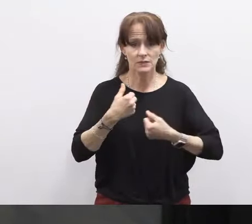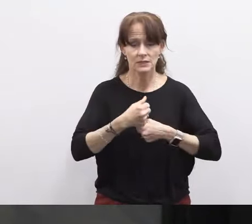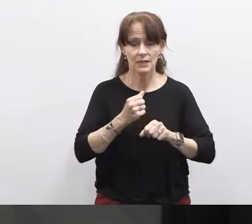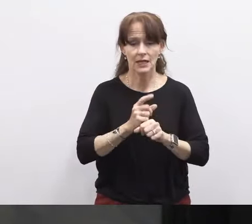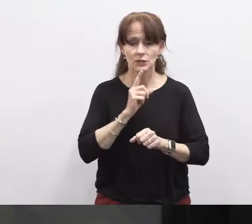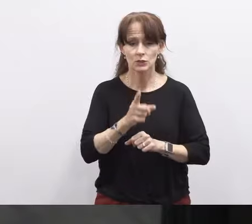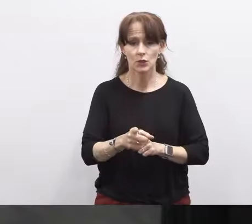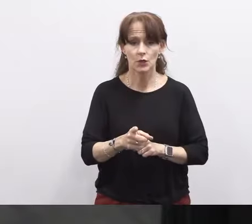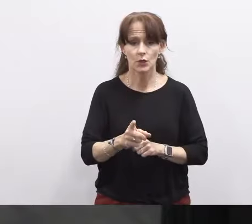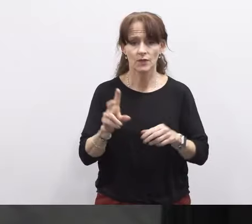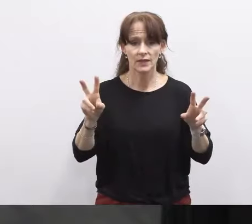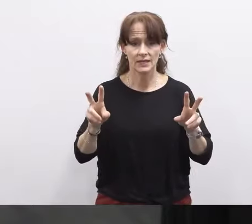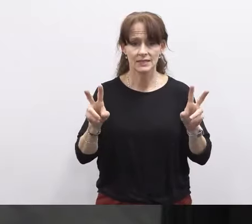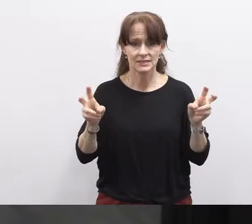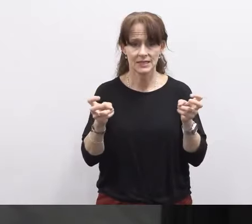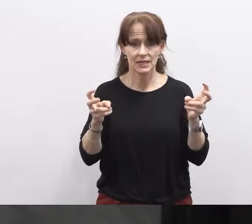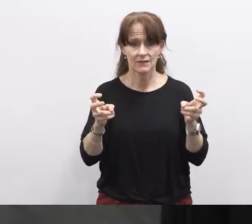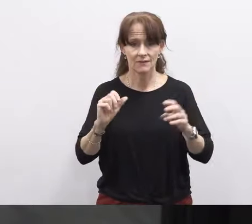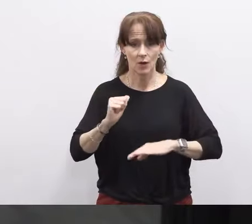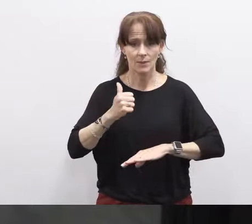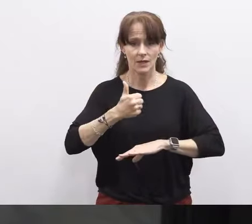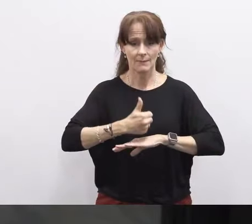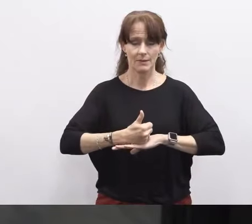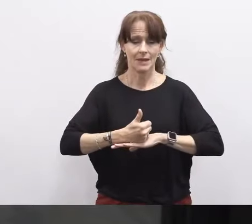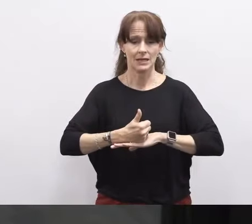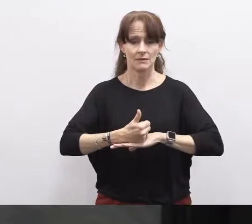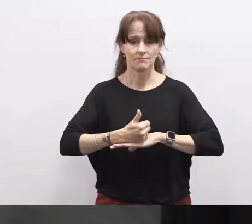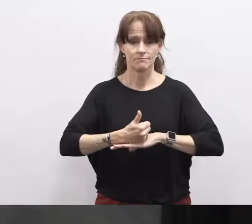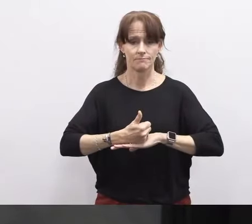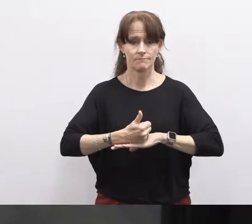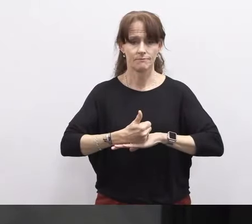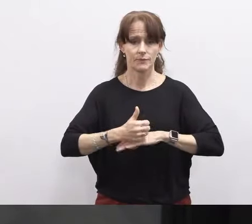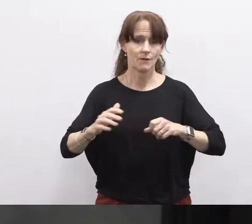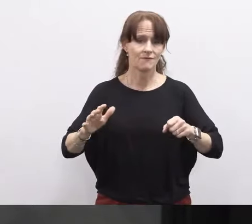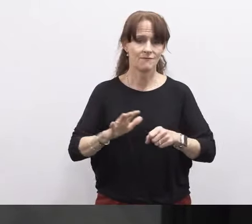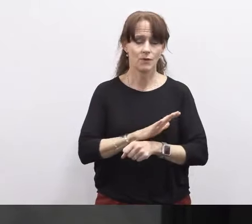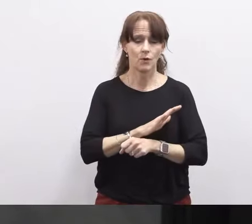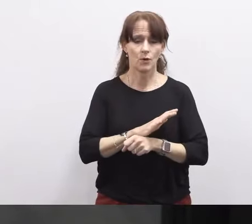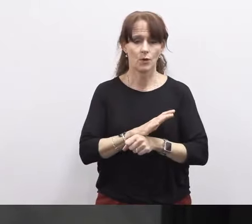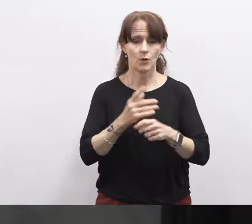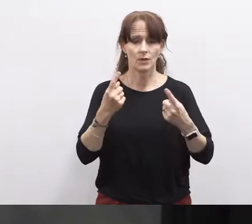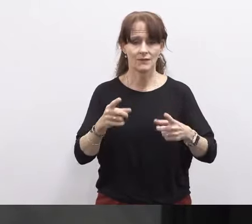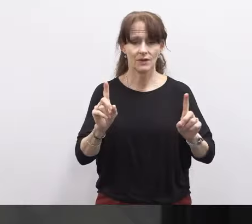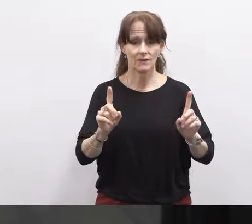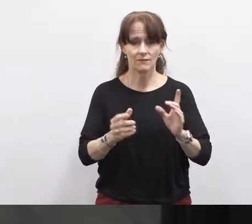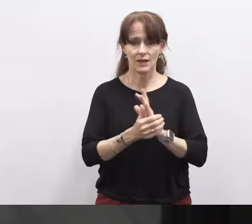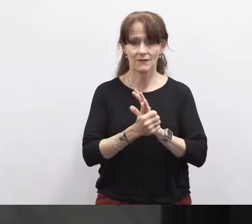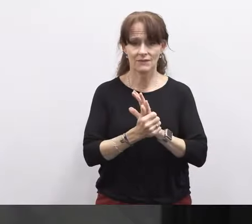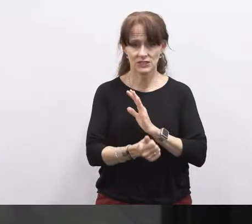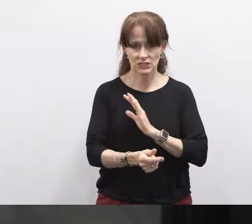that these initiatives are being implemented with full effectiveness and efficiency.